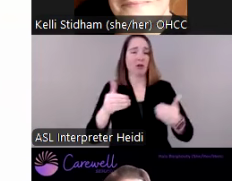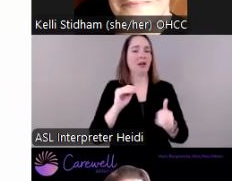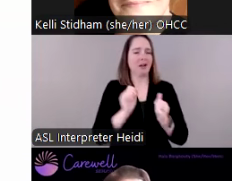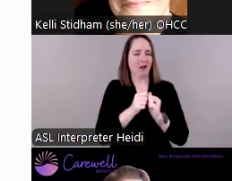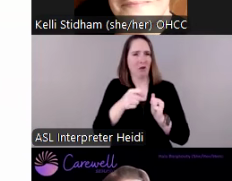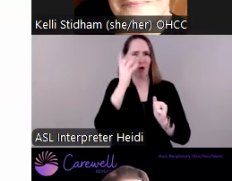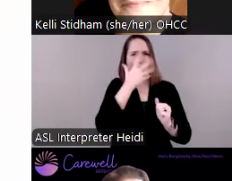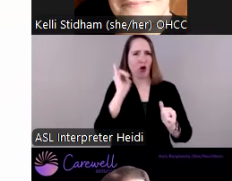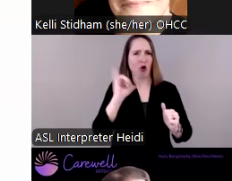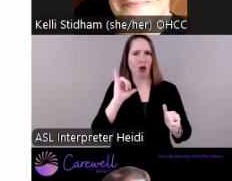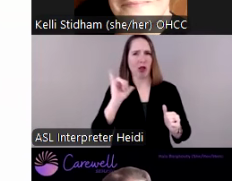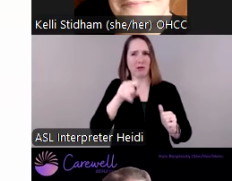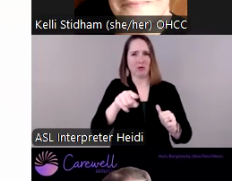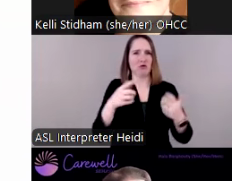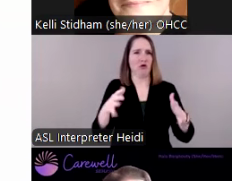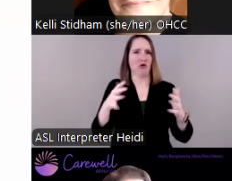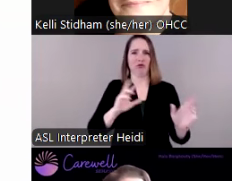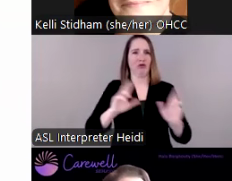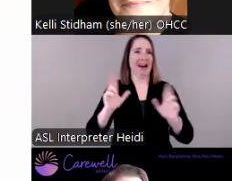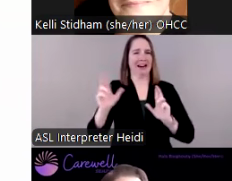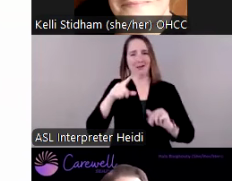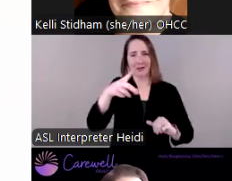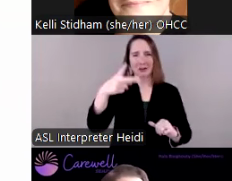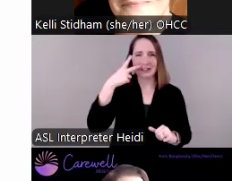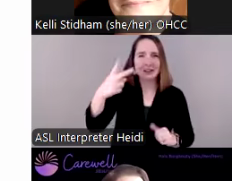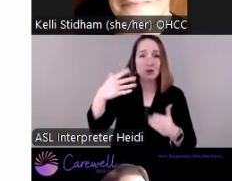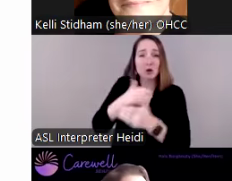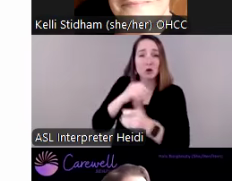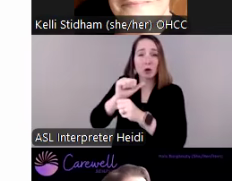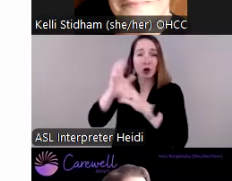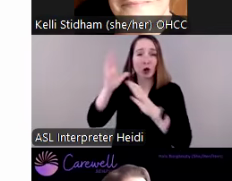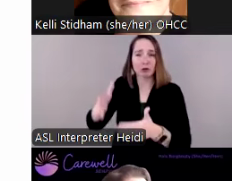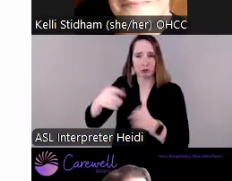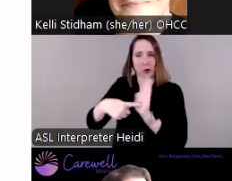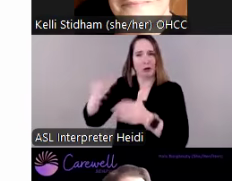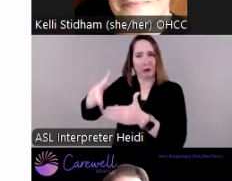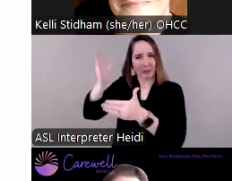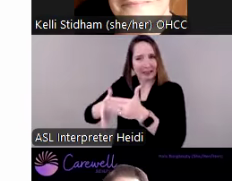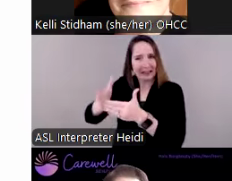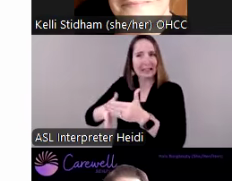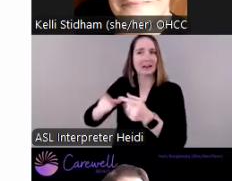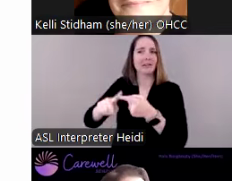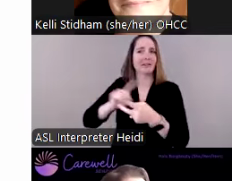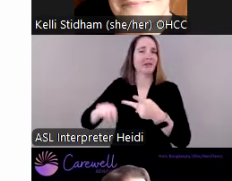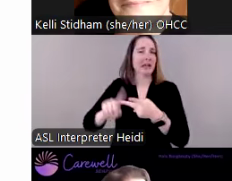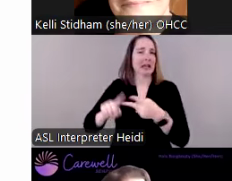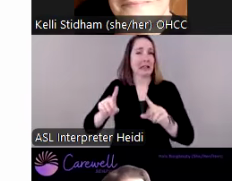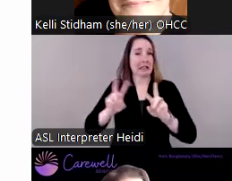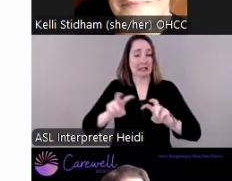look like when it's all ready to go. So, you have your new worker completed.